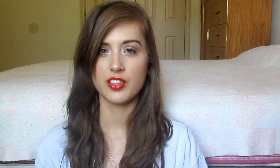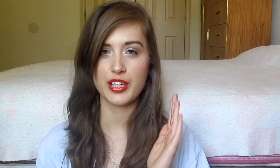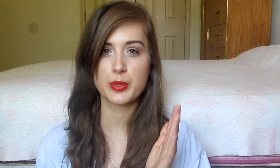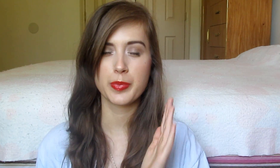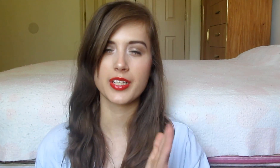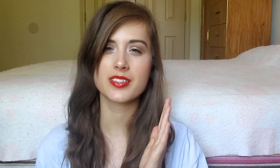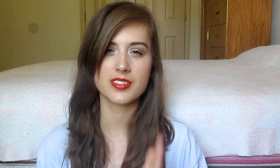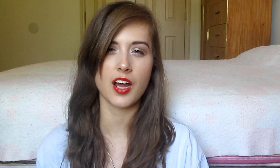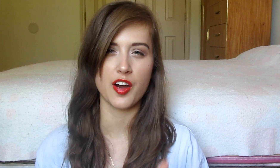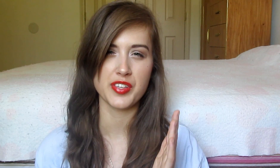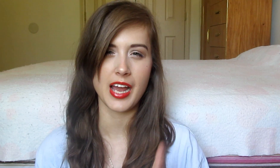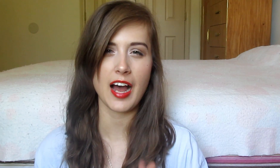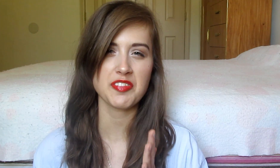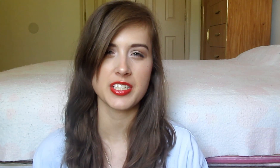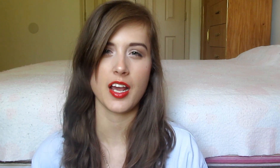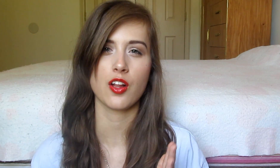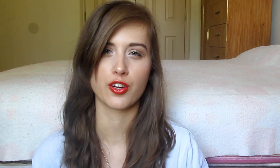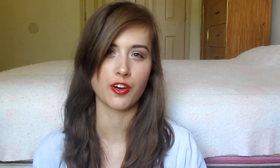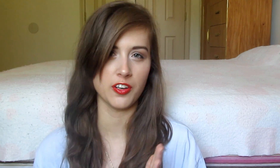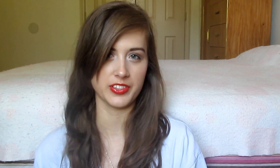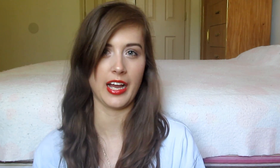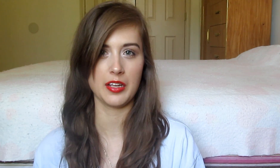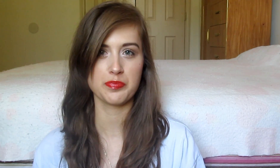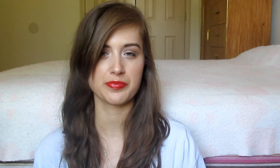That’s big stuff. You have to tell a girl that.